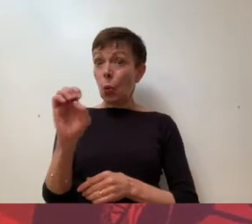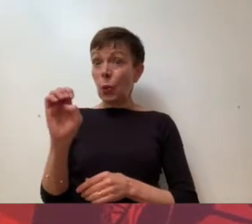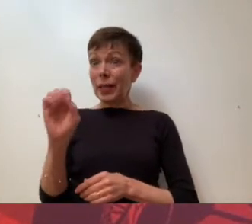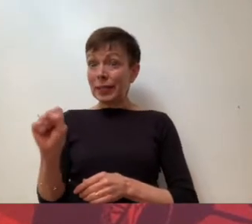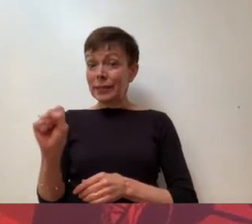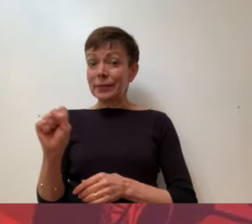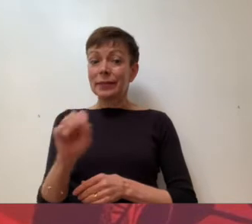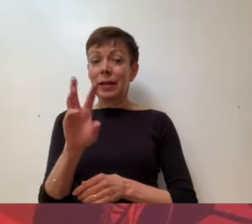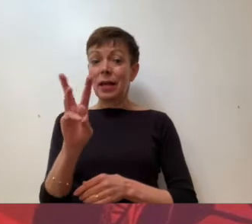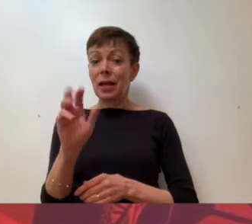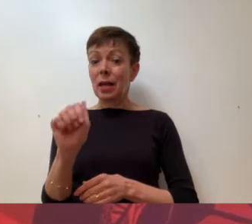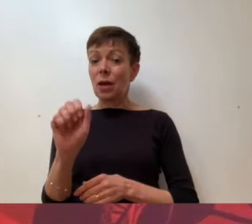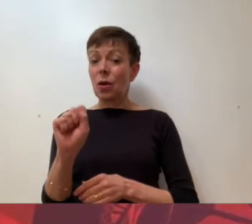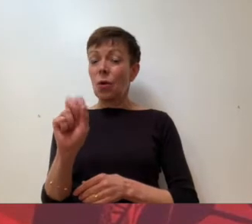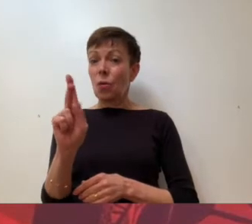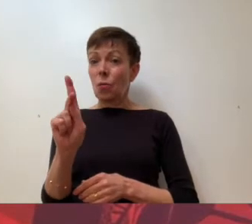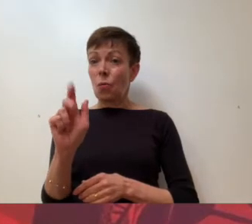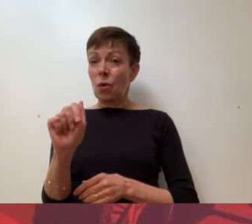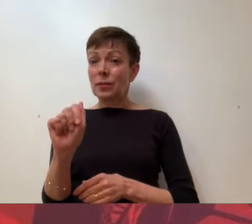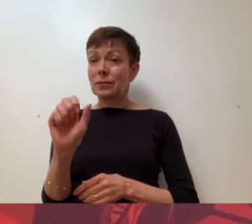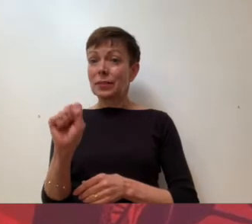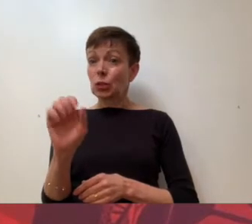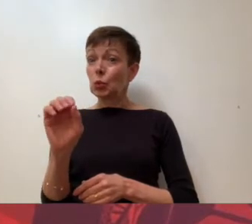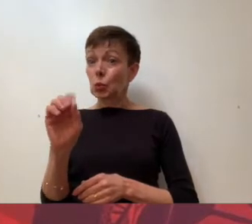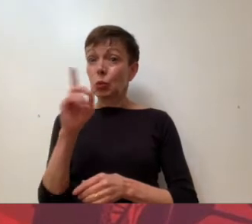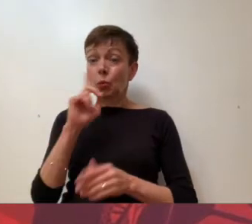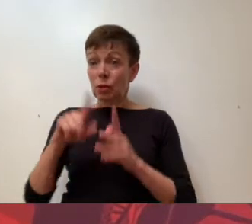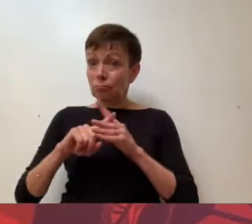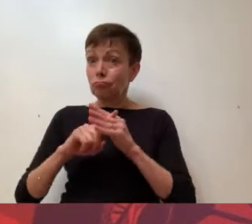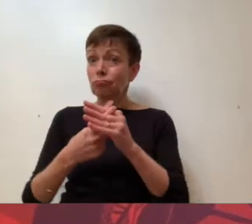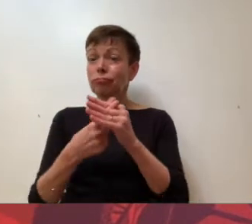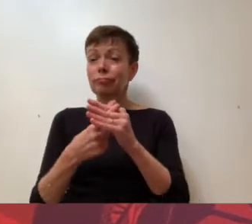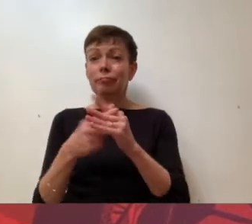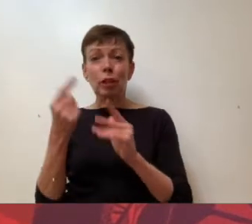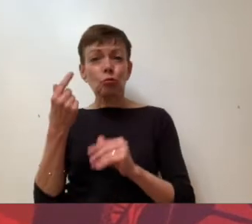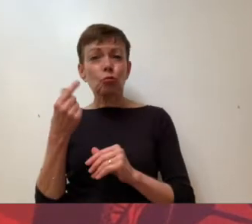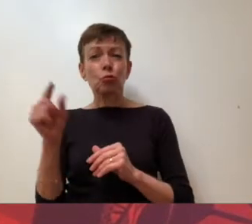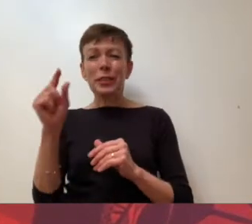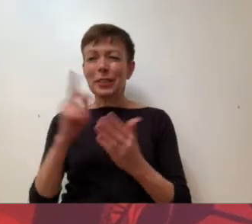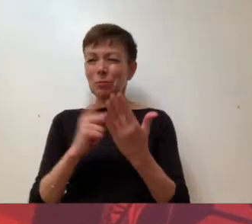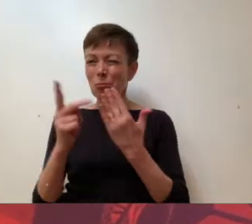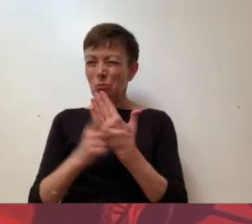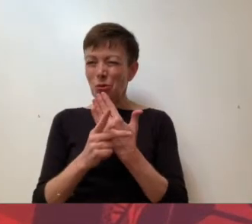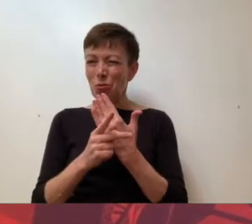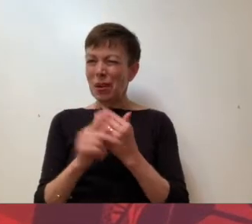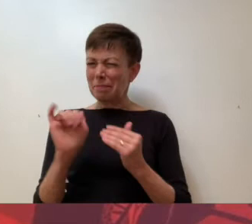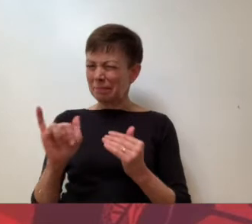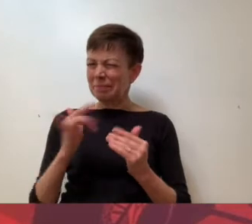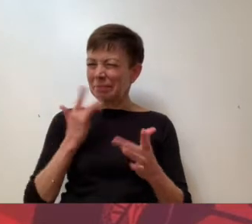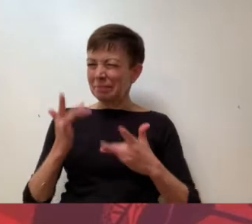that Mayor Veer already spoke to; but, I do want to highlight some additional points.